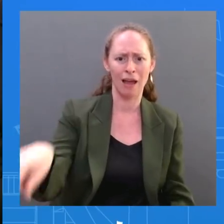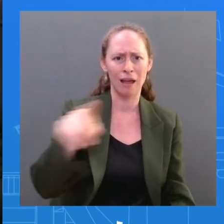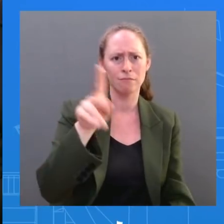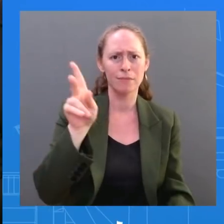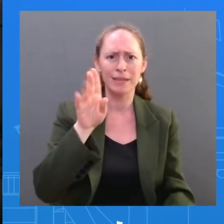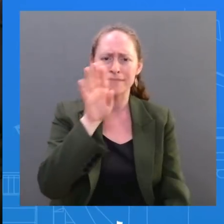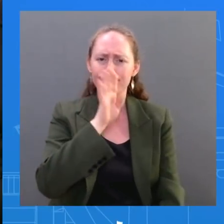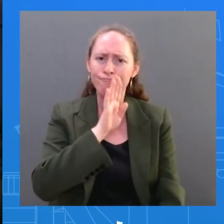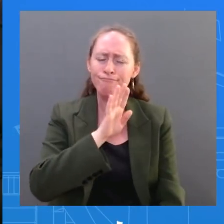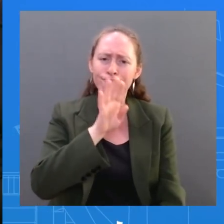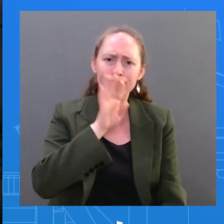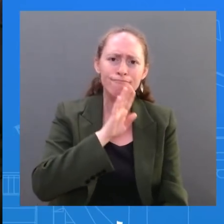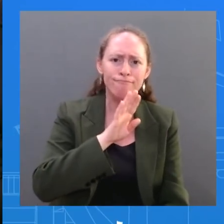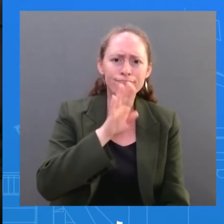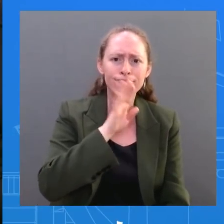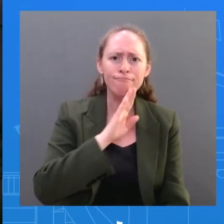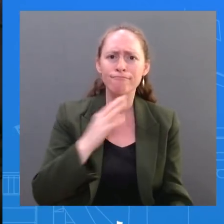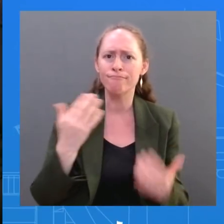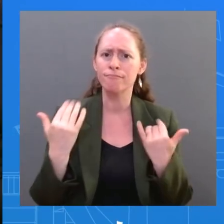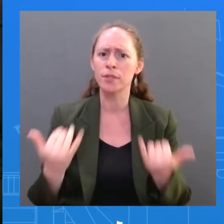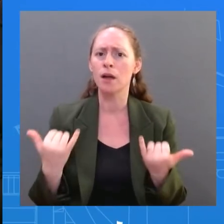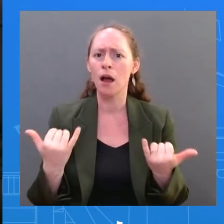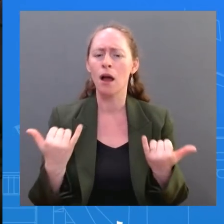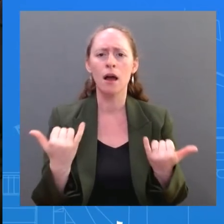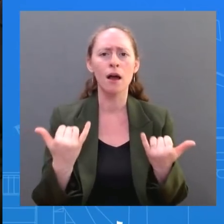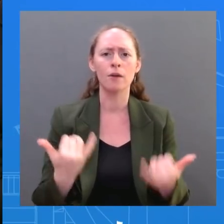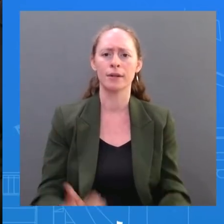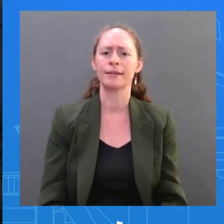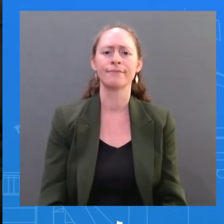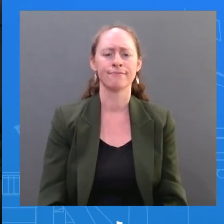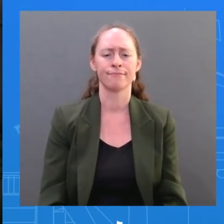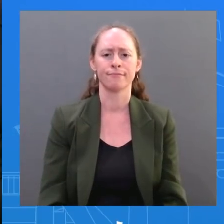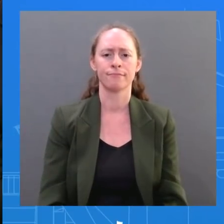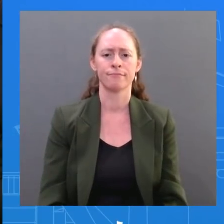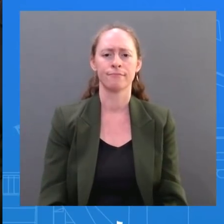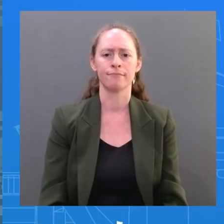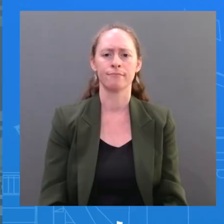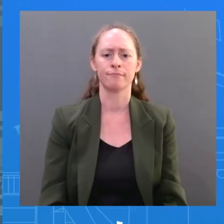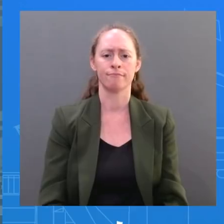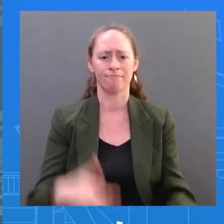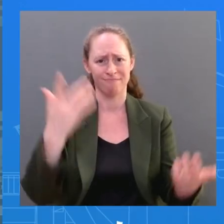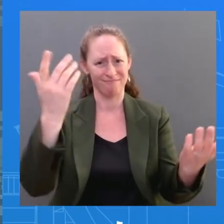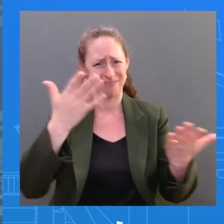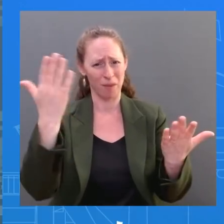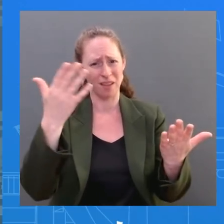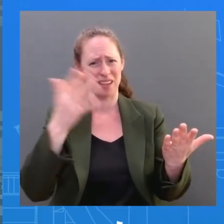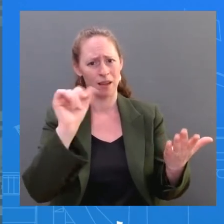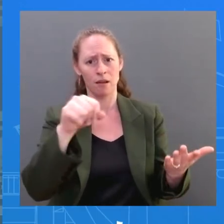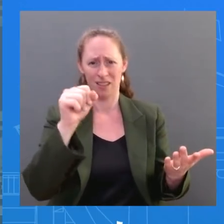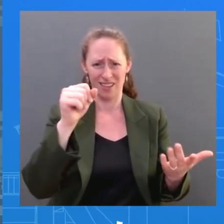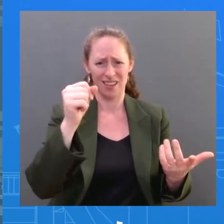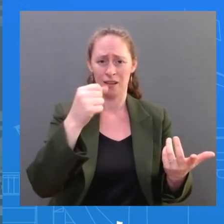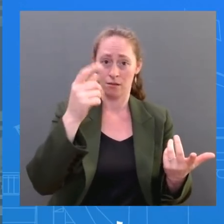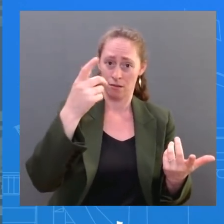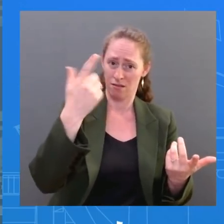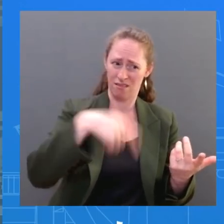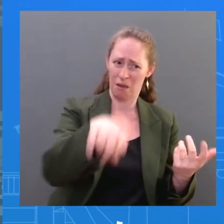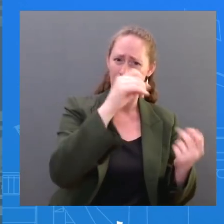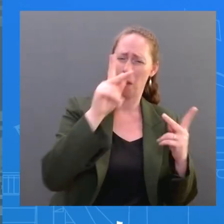or an American that supports abortion rights -- that there is frustration with the administration. So is there a disconnect in what's happening and their ability to message it?